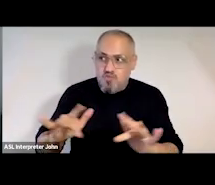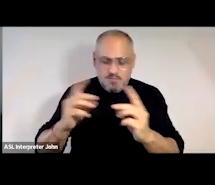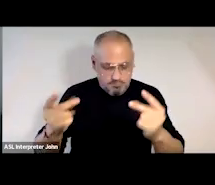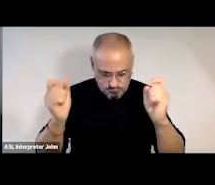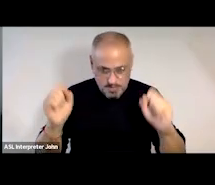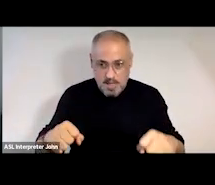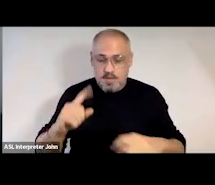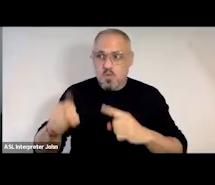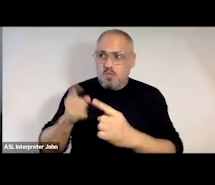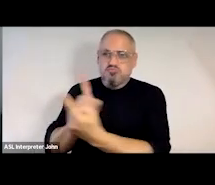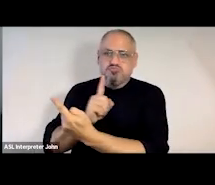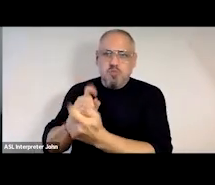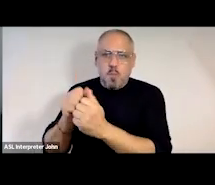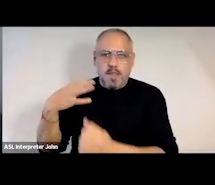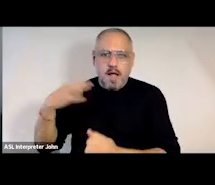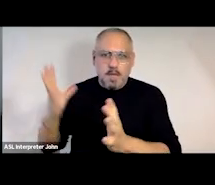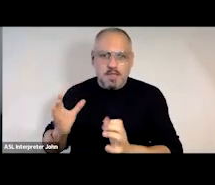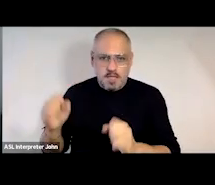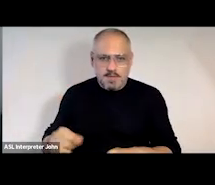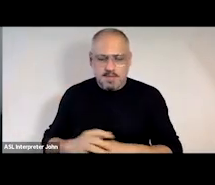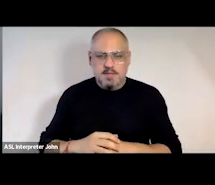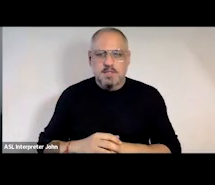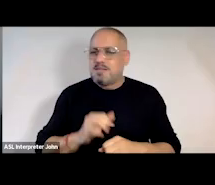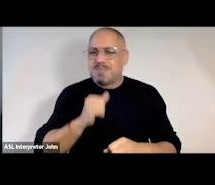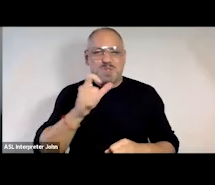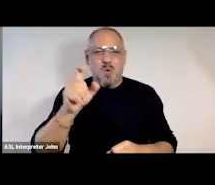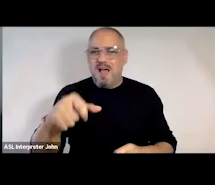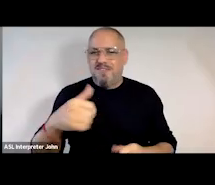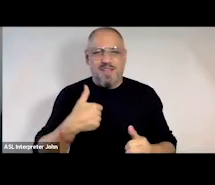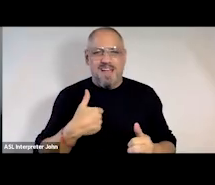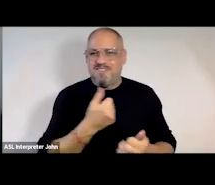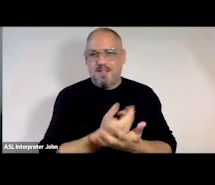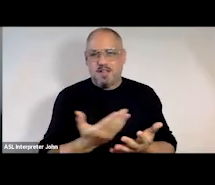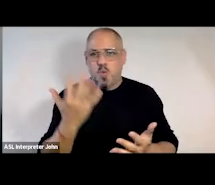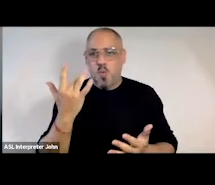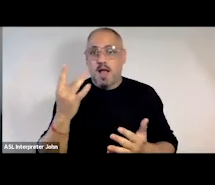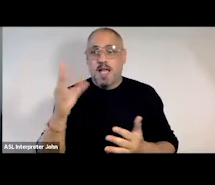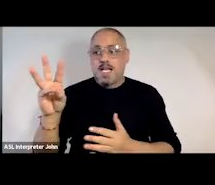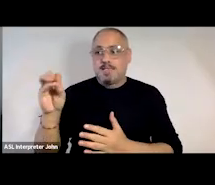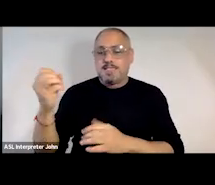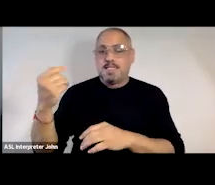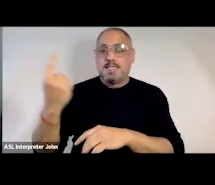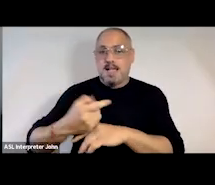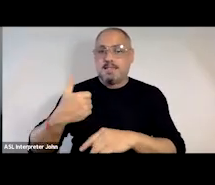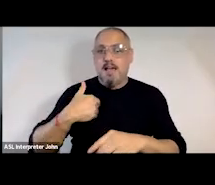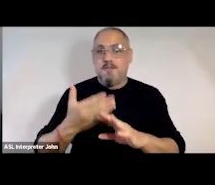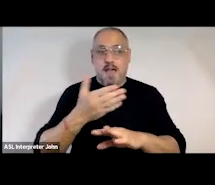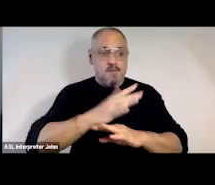when you start meeting with the applicant, but you don't have to... Because you have 60 days after setting the protective filing date